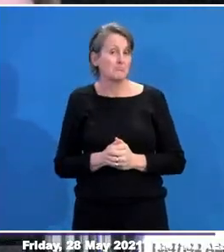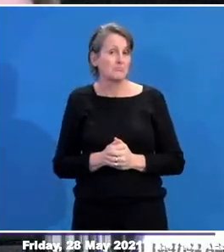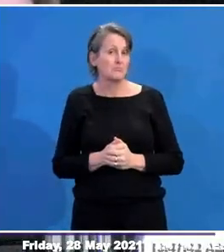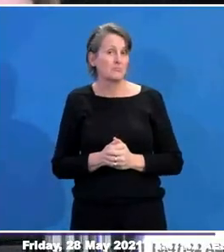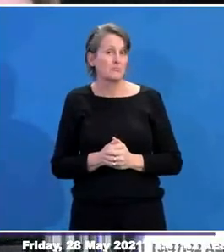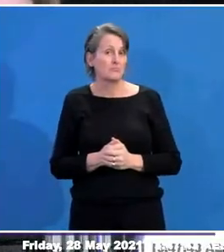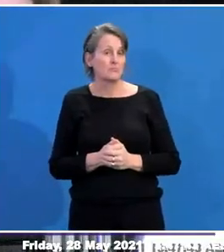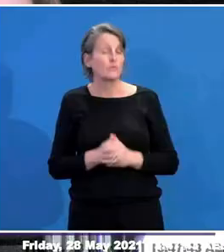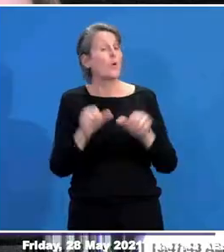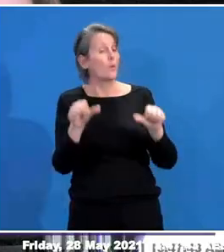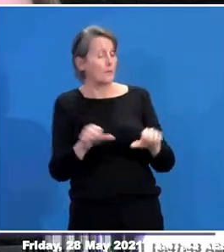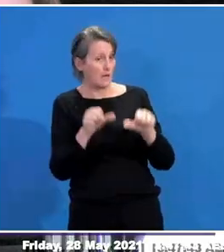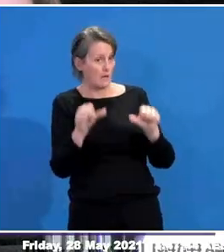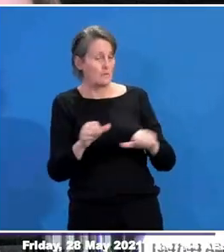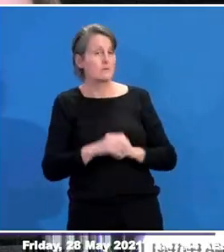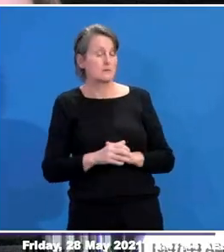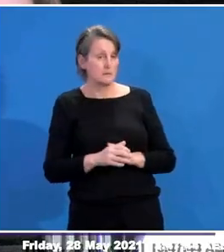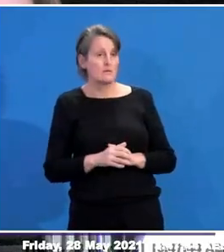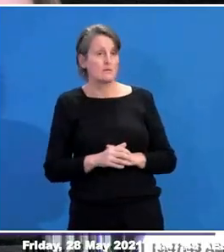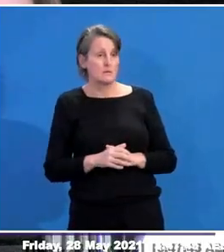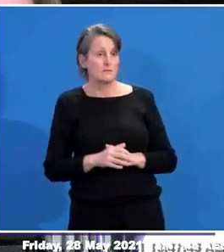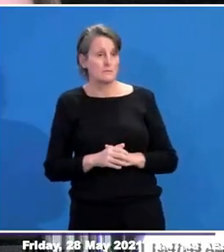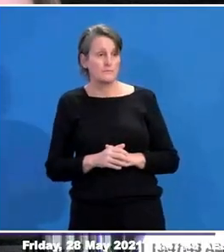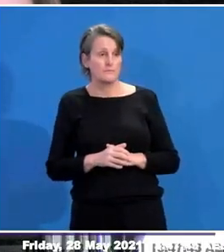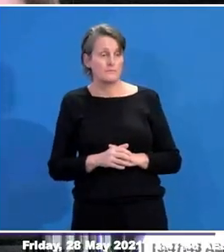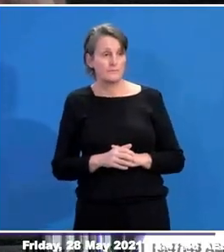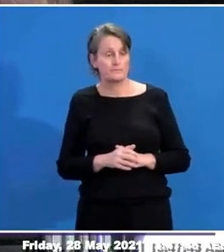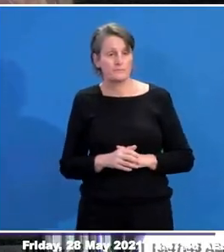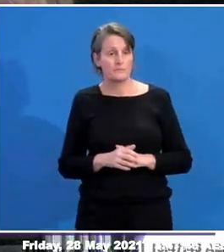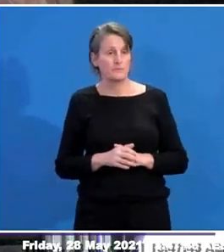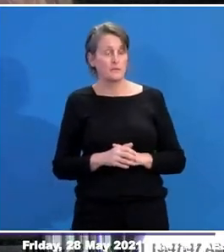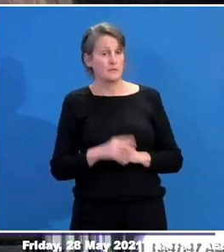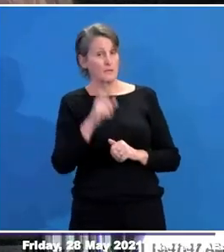All right, how often are a person's needs reviewed?